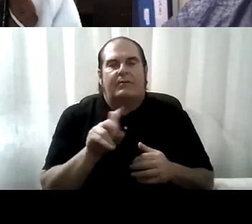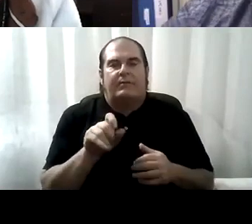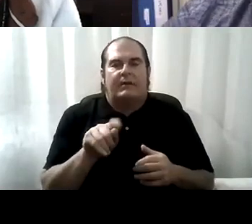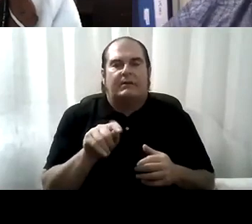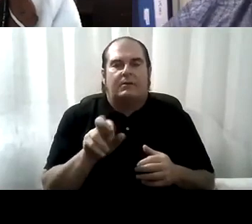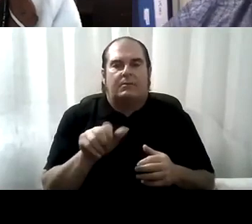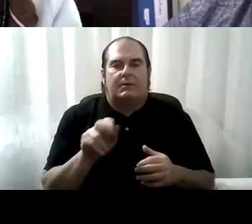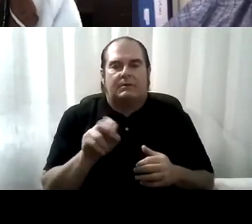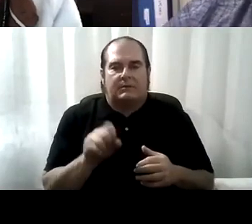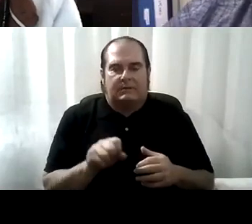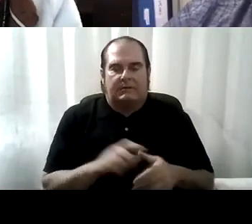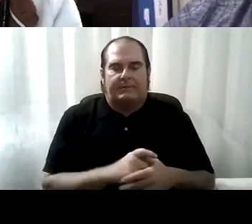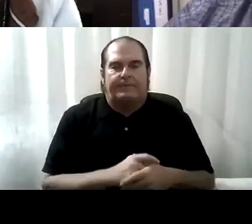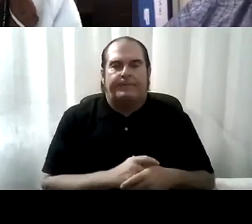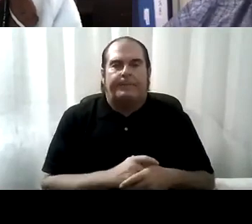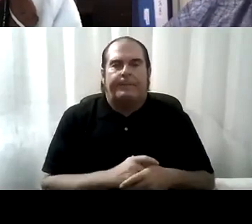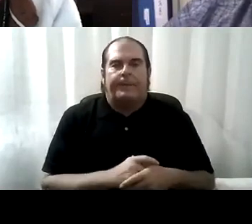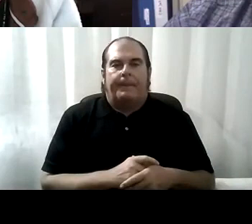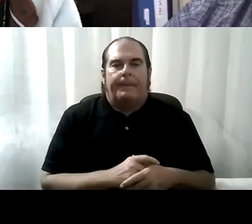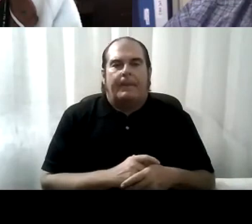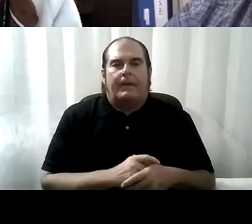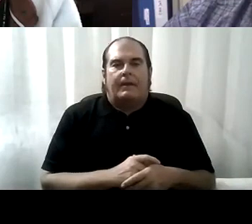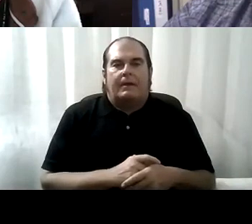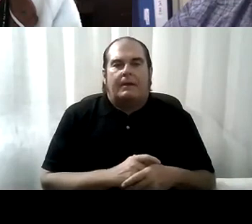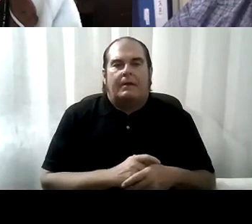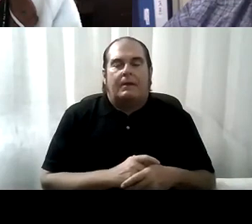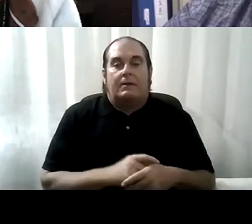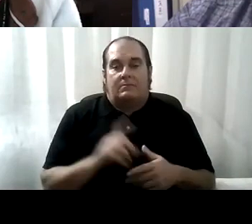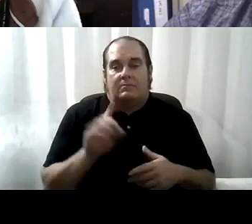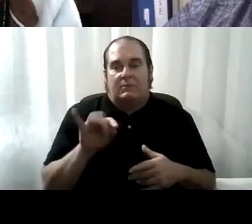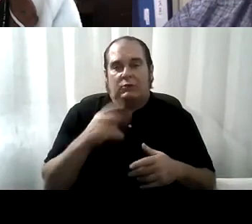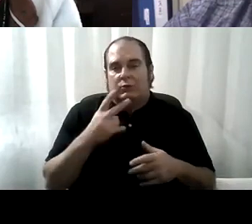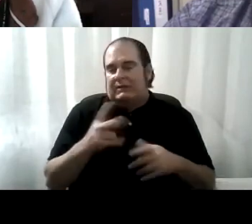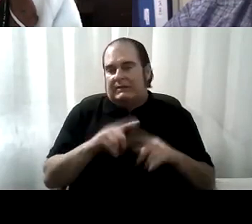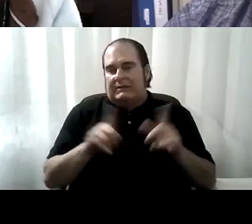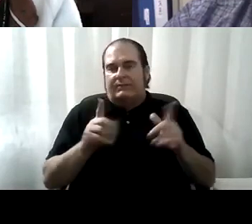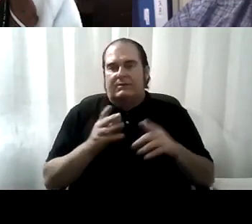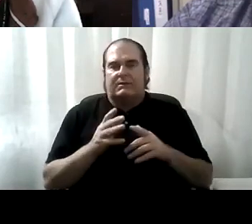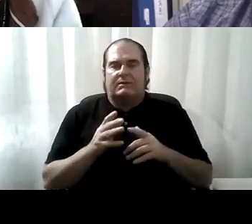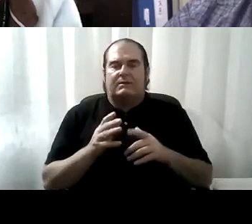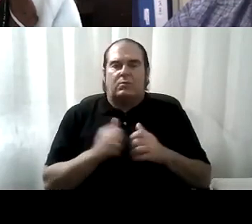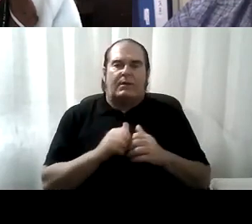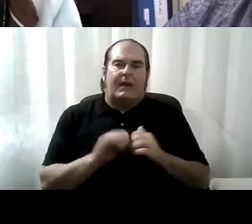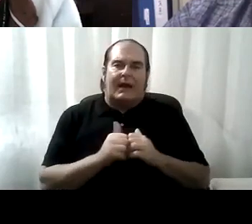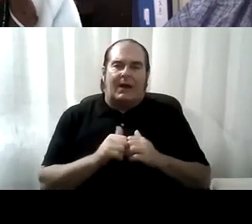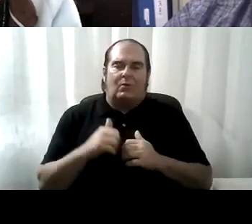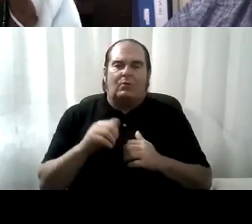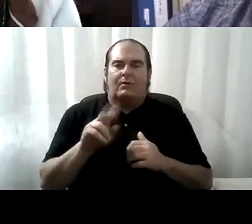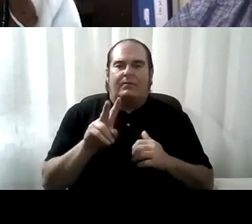And so is there -- or did you see a difference in how veteran services were provided in a